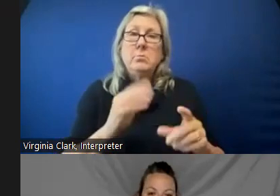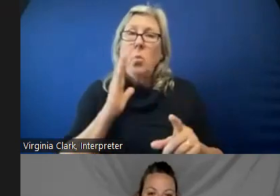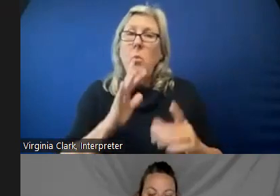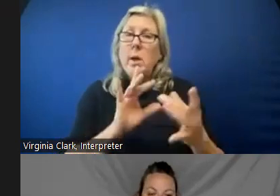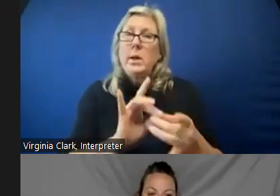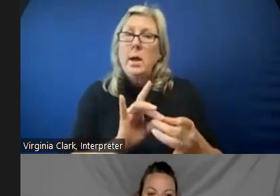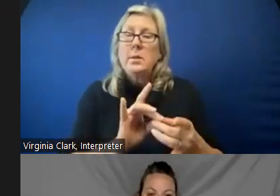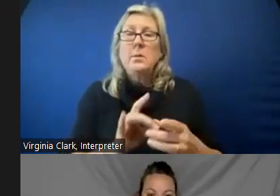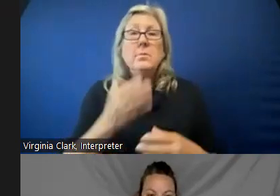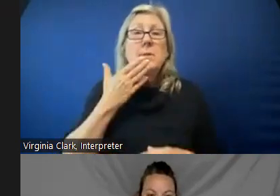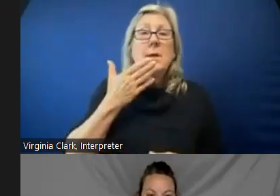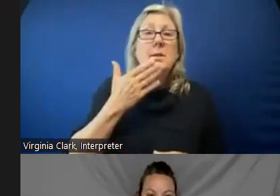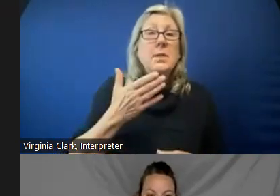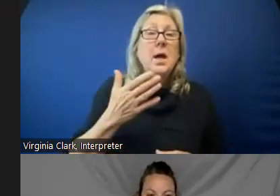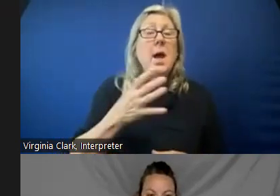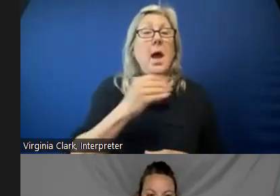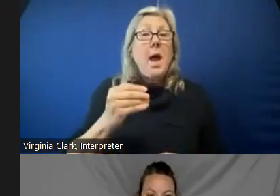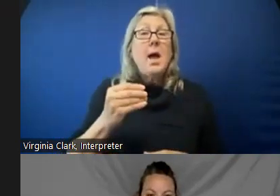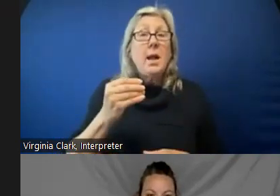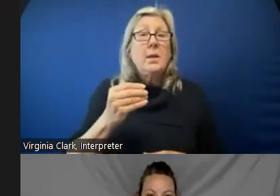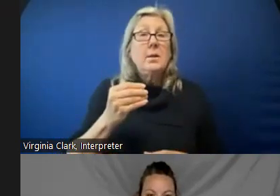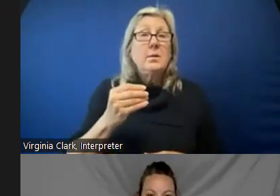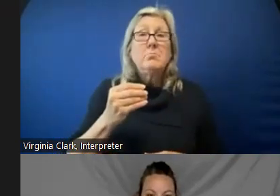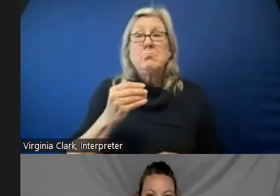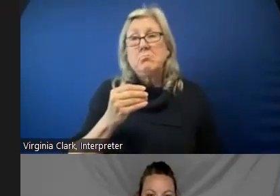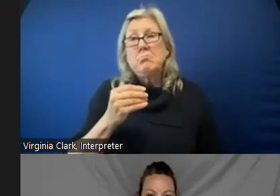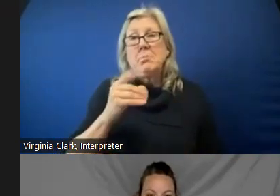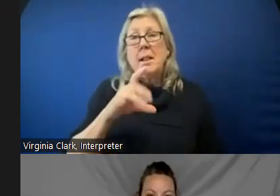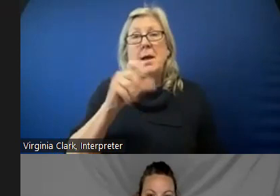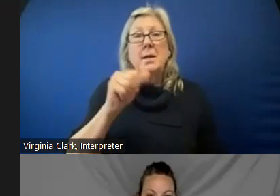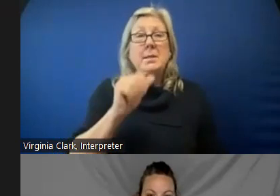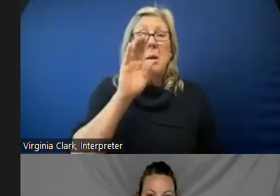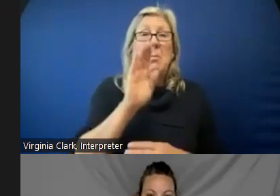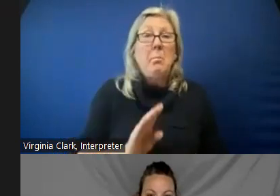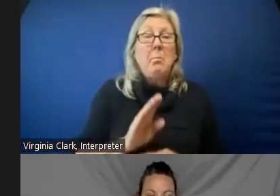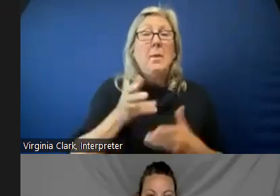And I appreciate that Lexia put her hand down so we can hear from Renee. So, Renee,